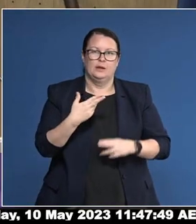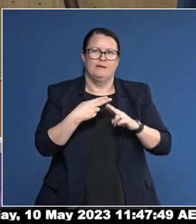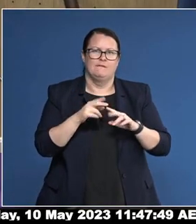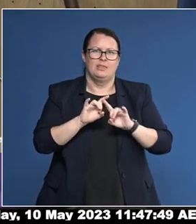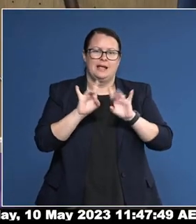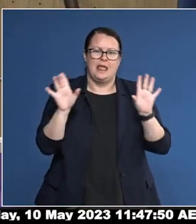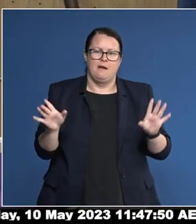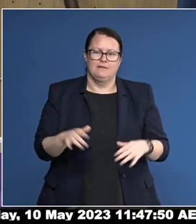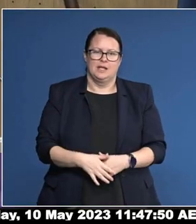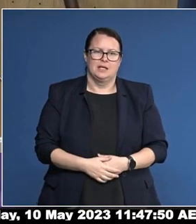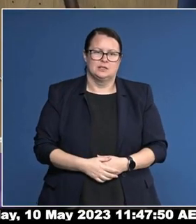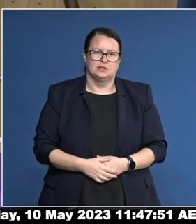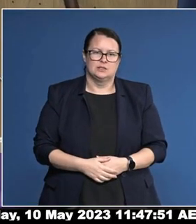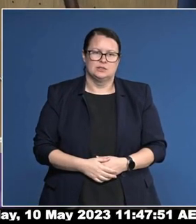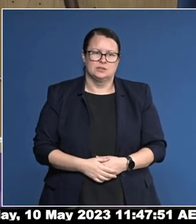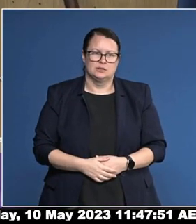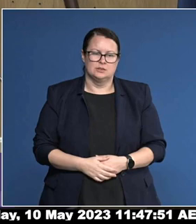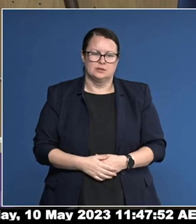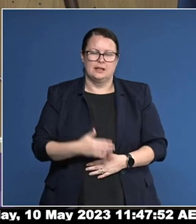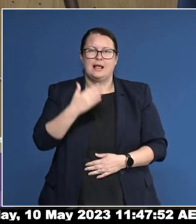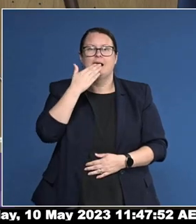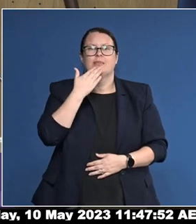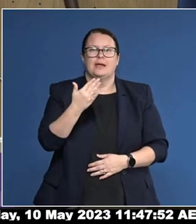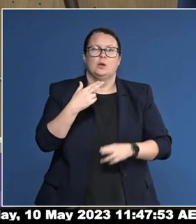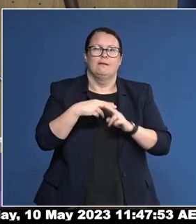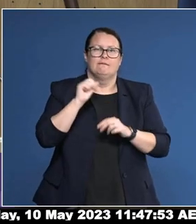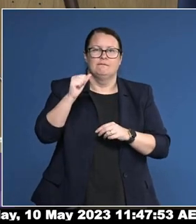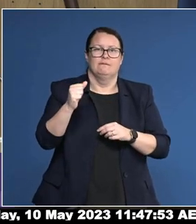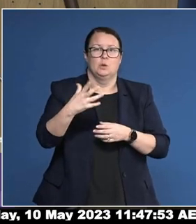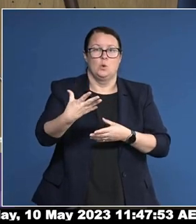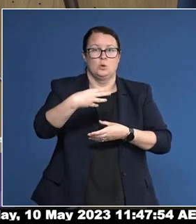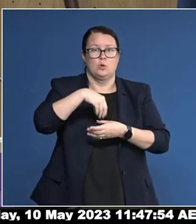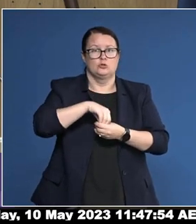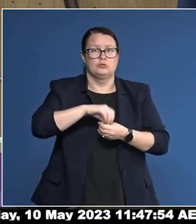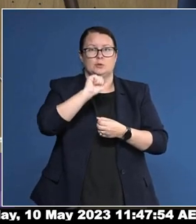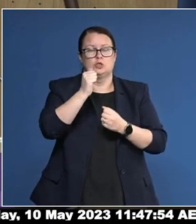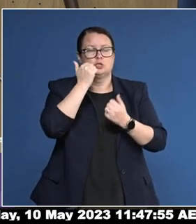Ms Stevenson, thank you for your contribution. We very much appreciate it. You may be excused.